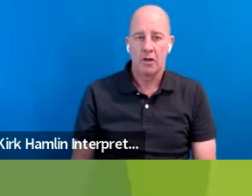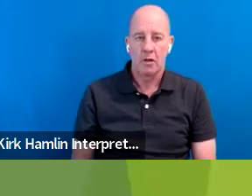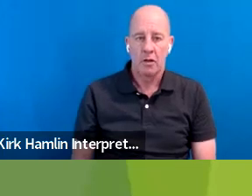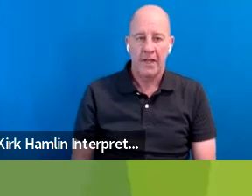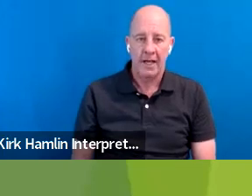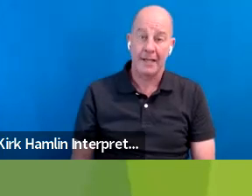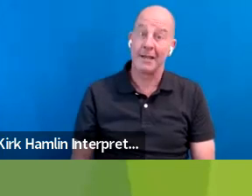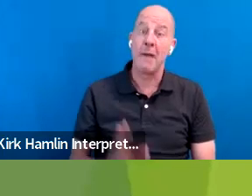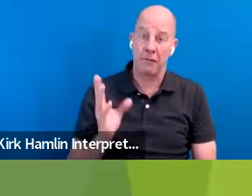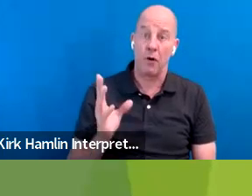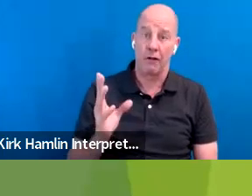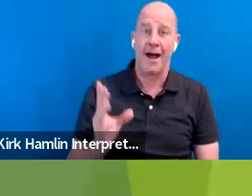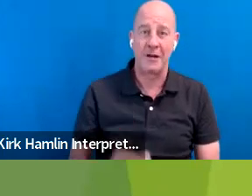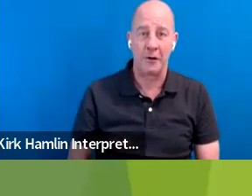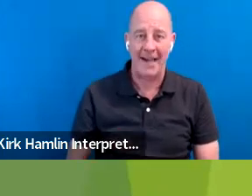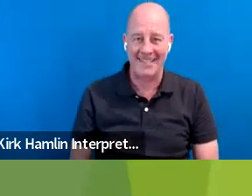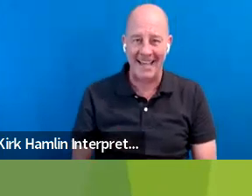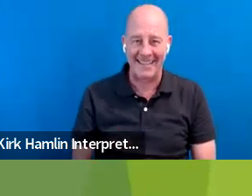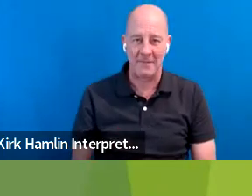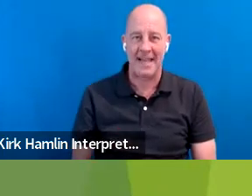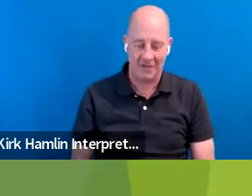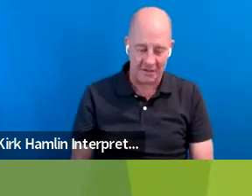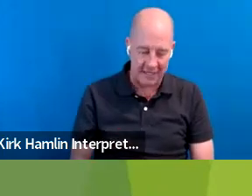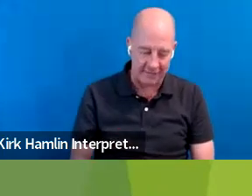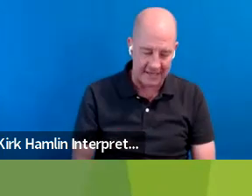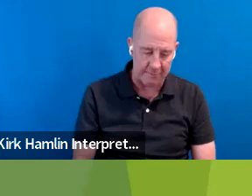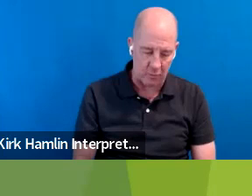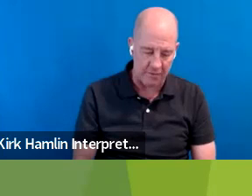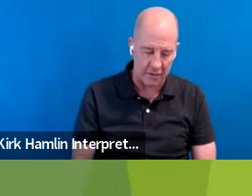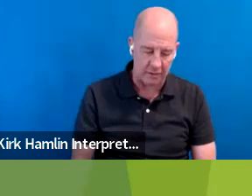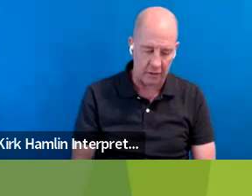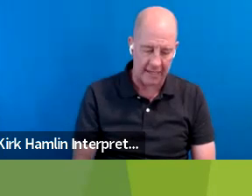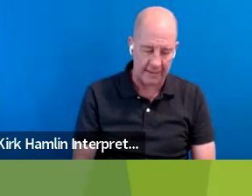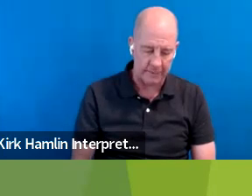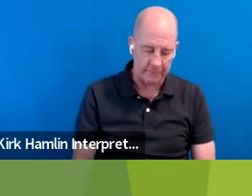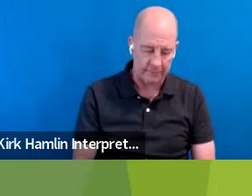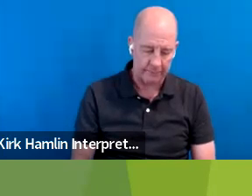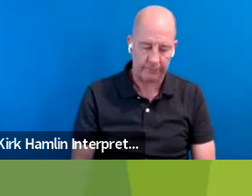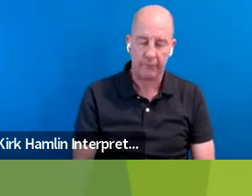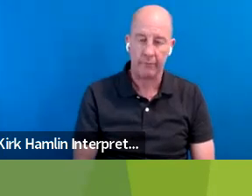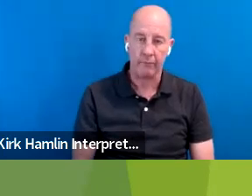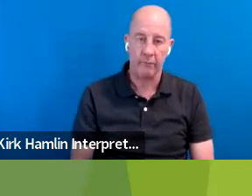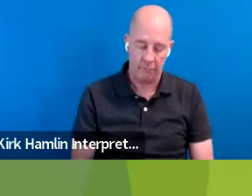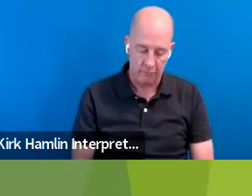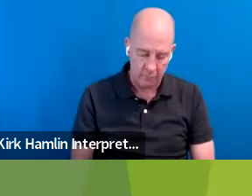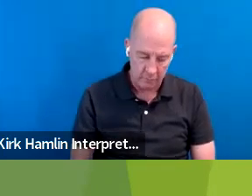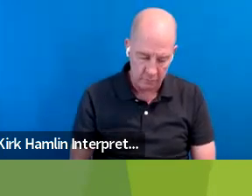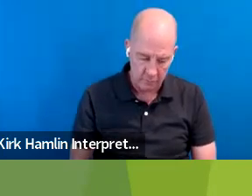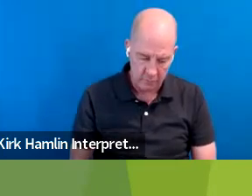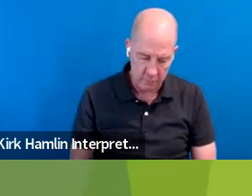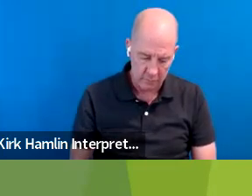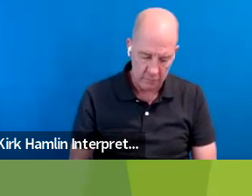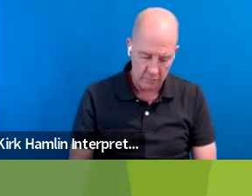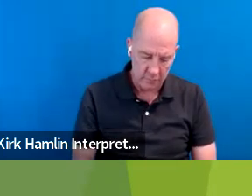It's a mouthful, I know I said that, but it's just kind of example 1 that you can look at.